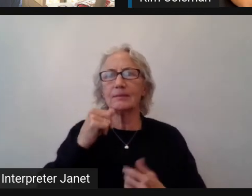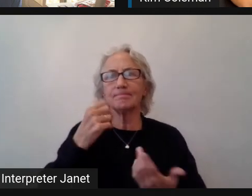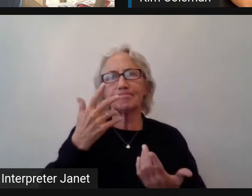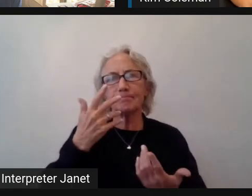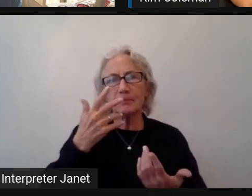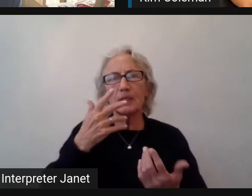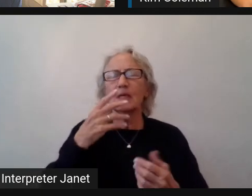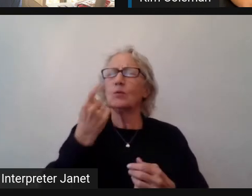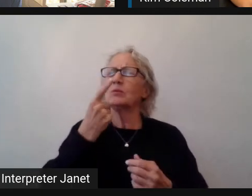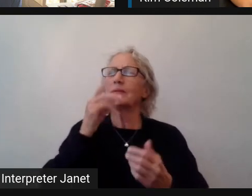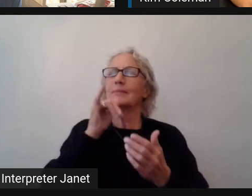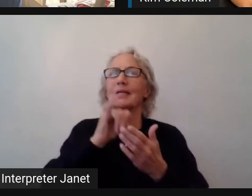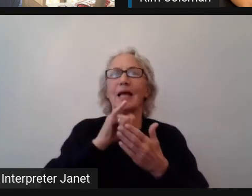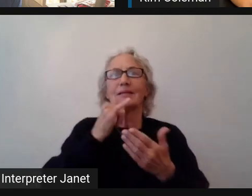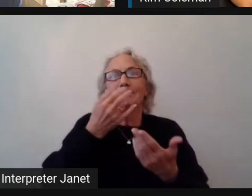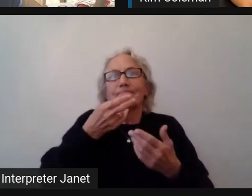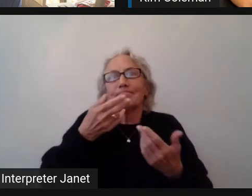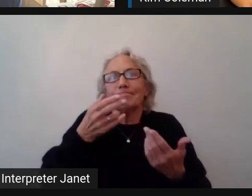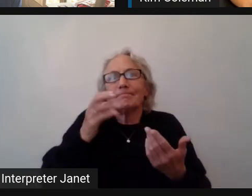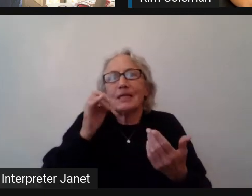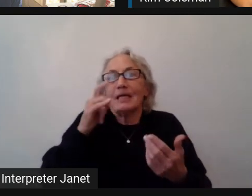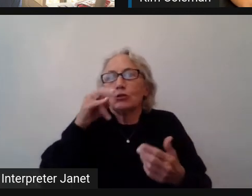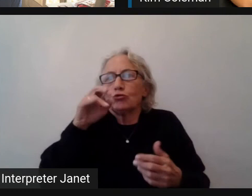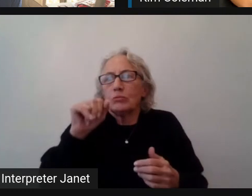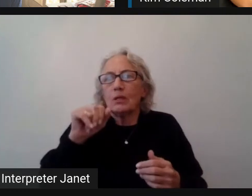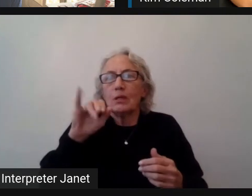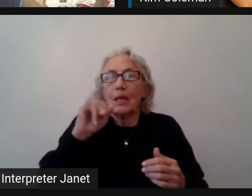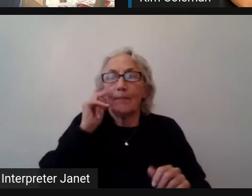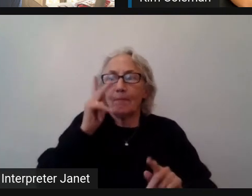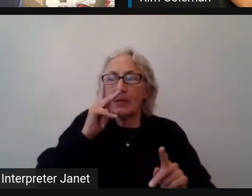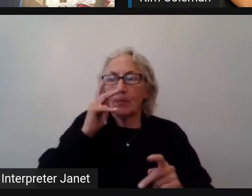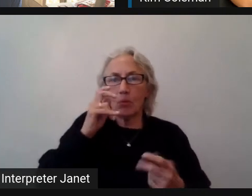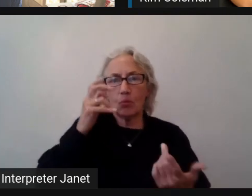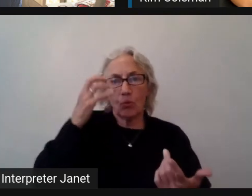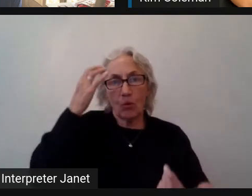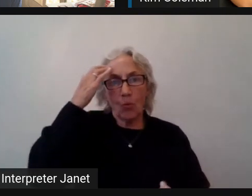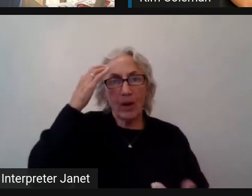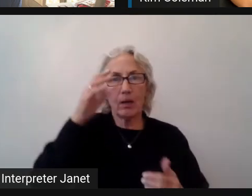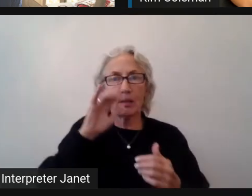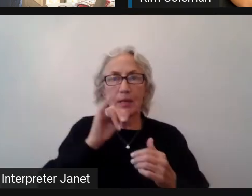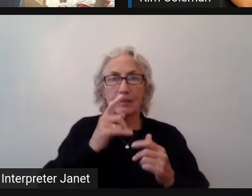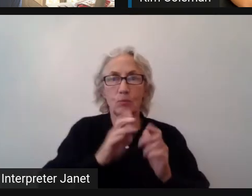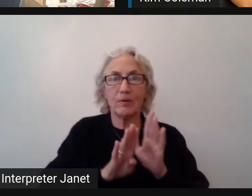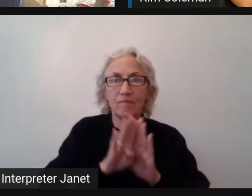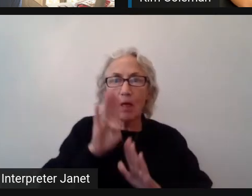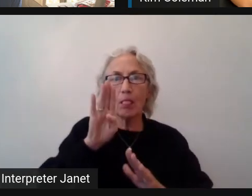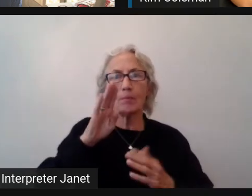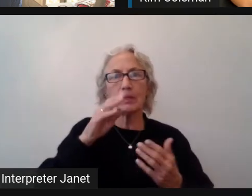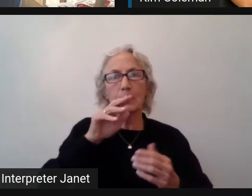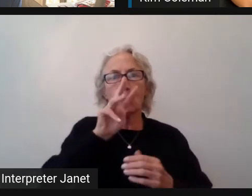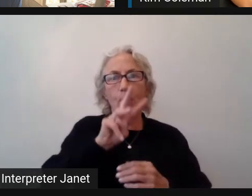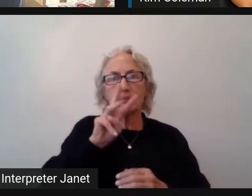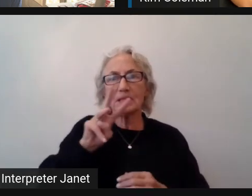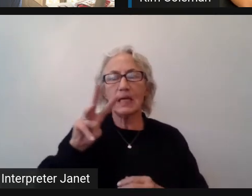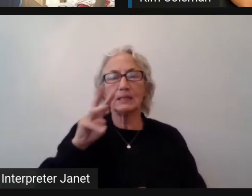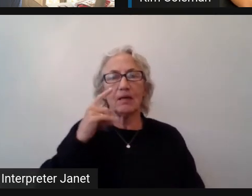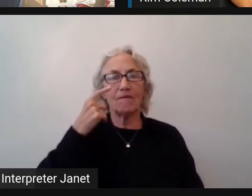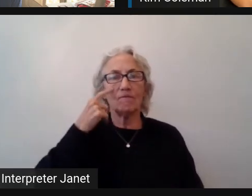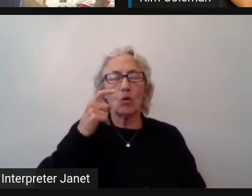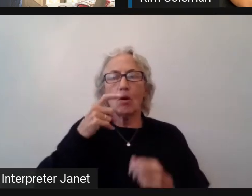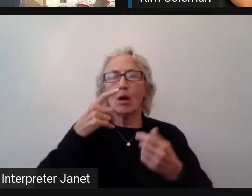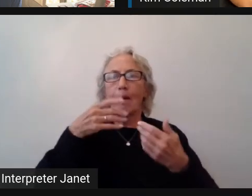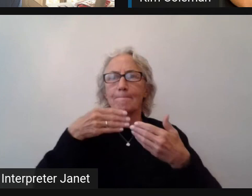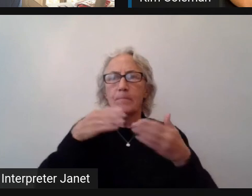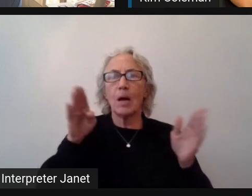and some people who were developing websites for public institutions